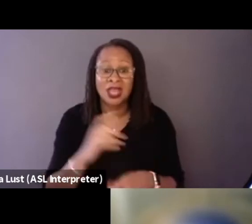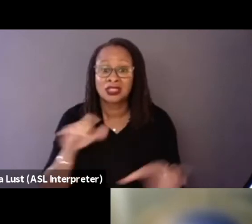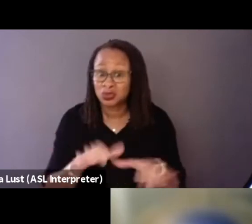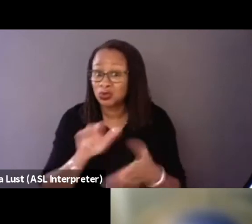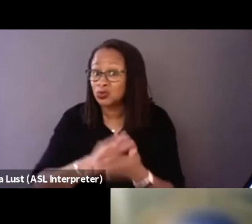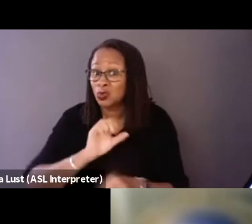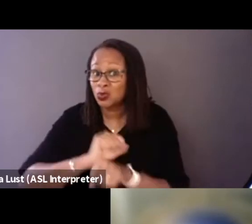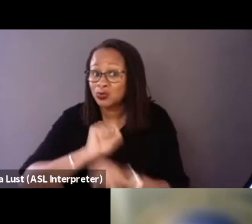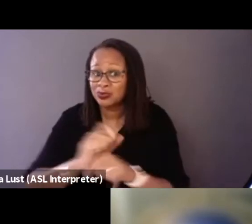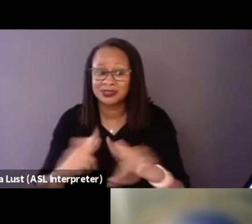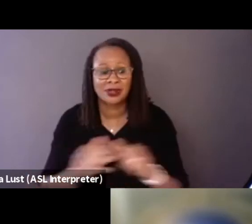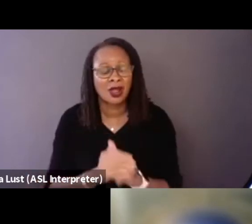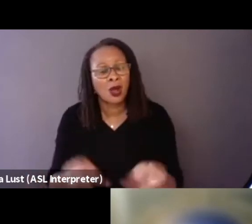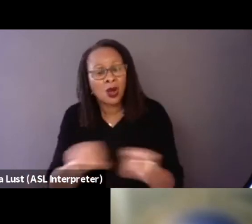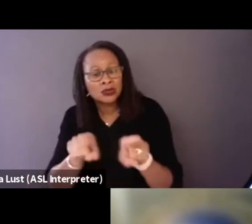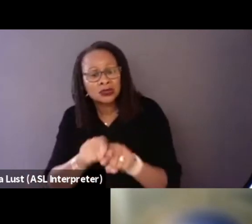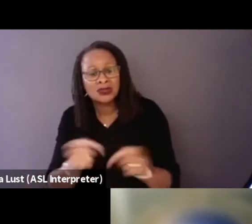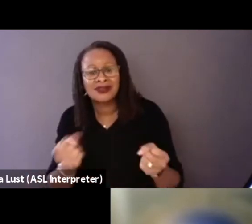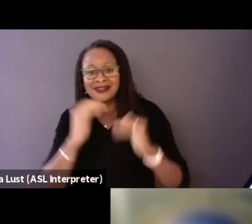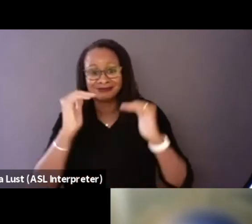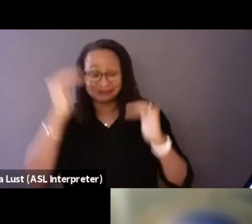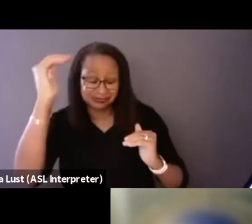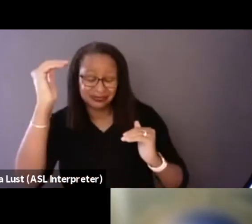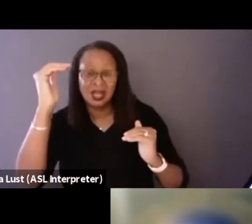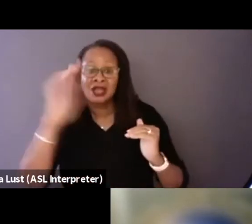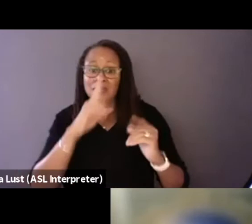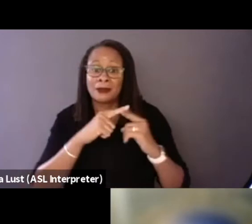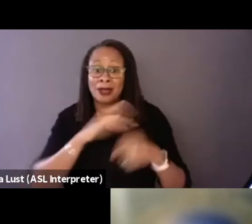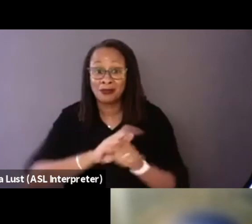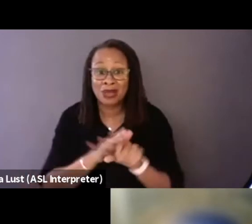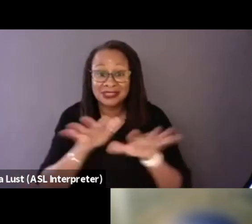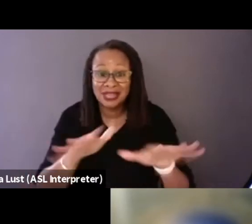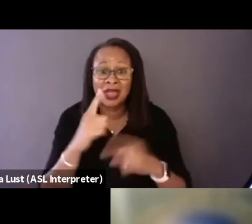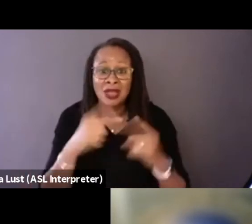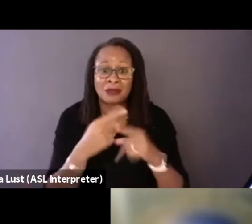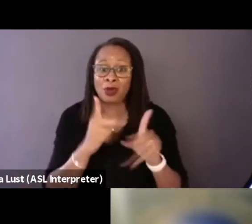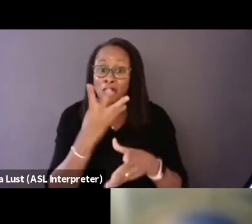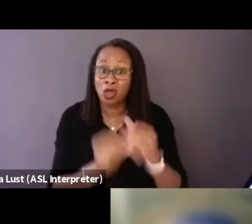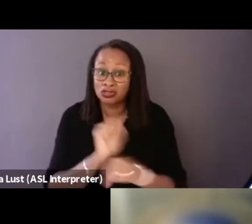And then also there was a lot of inequities when it came to the pandemic, when people were losing their jobs, when people were not being able